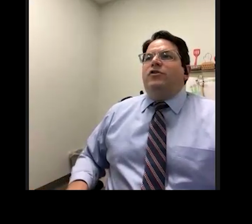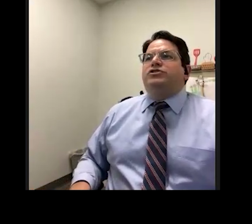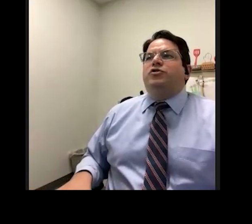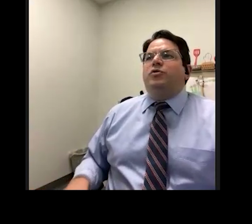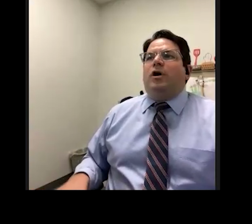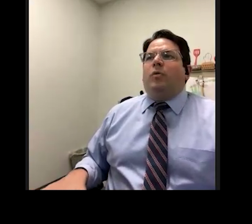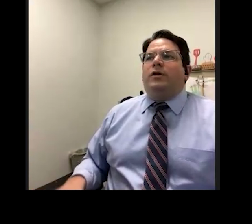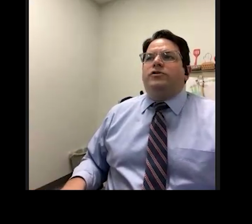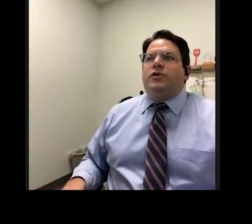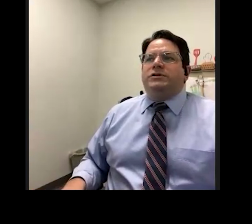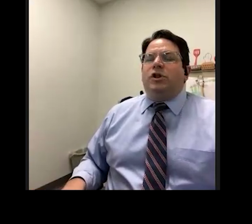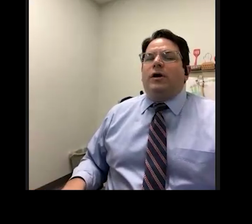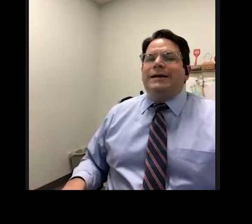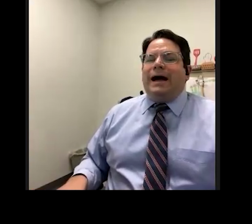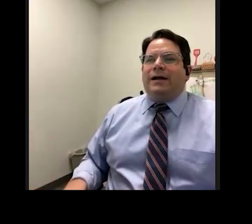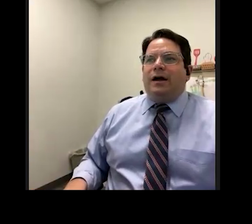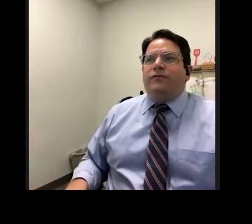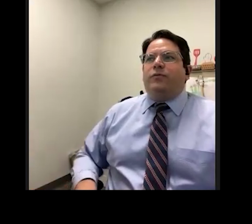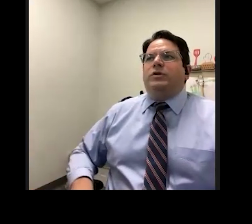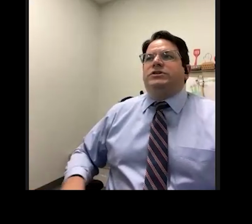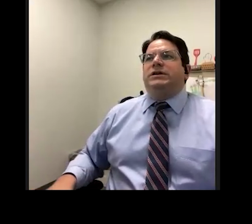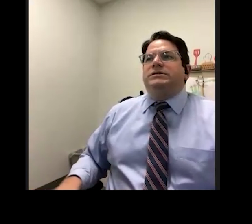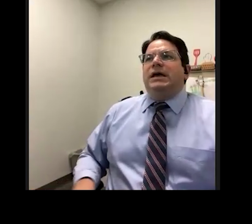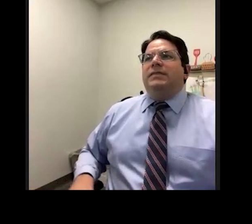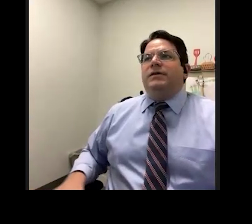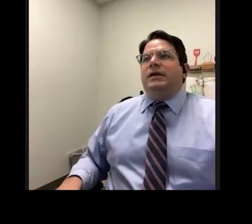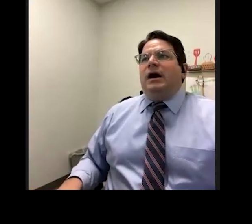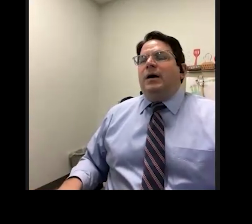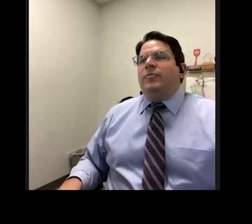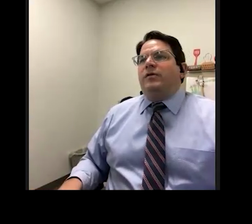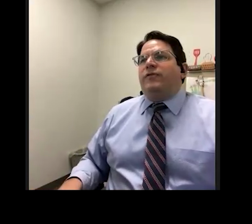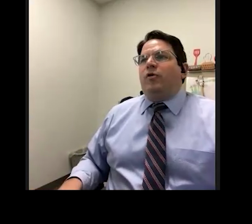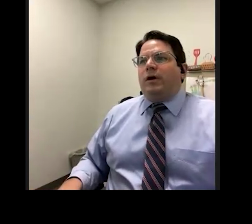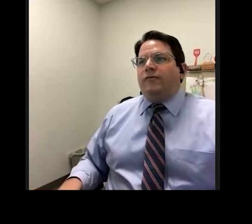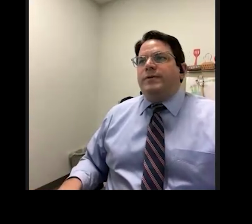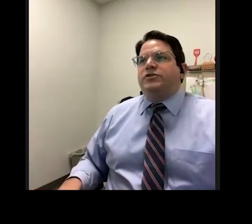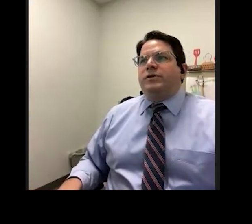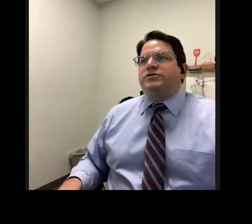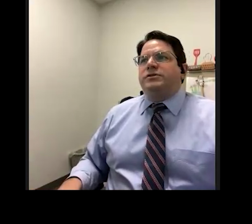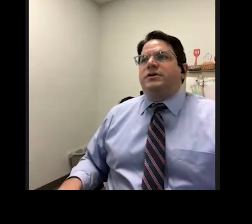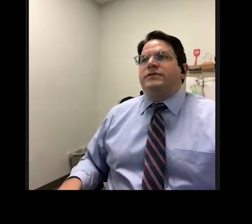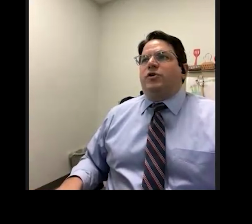And those two are what are known as login.gov, which is the federal government's credentialing